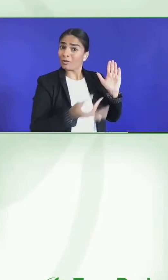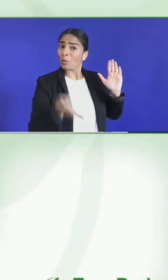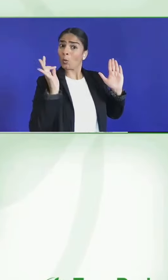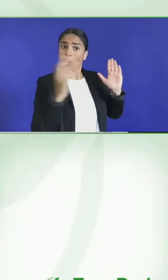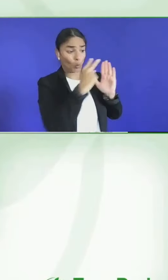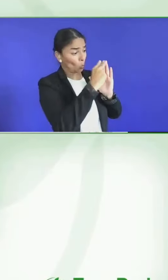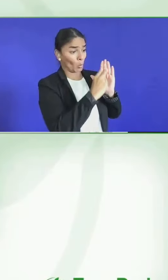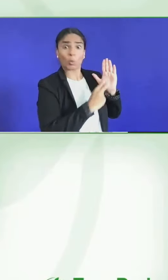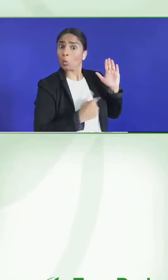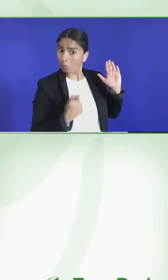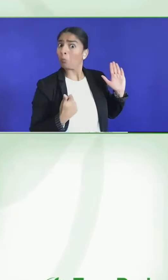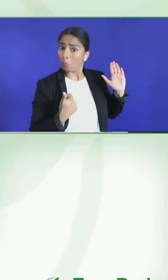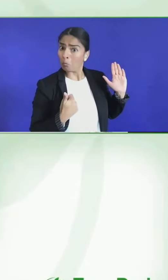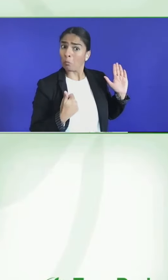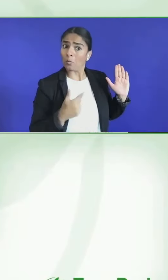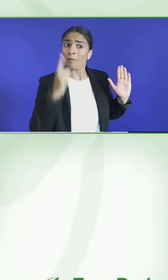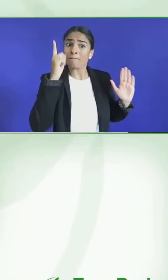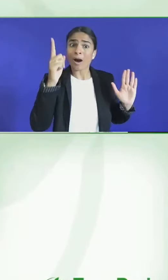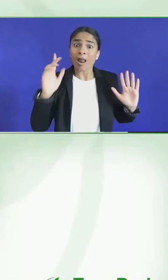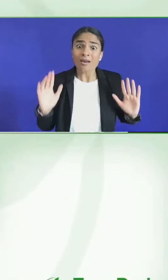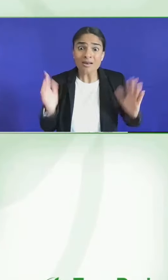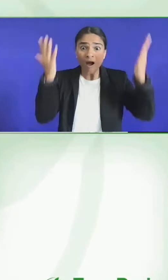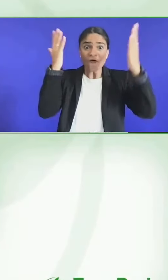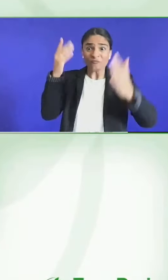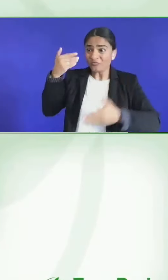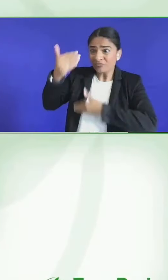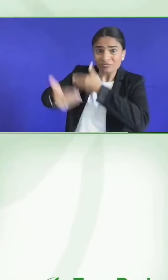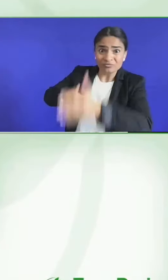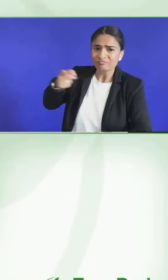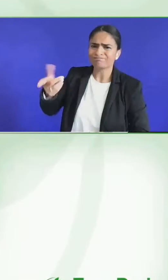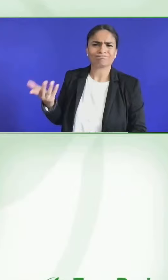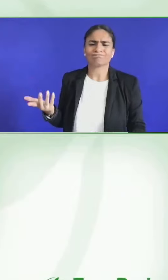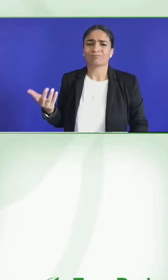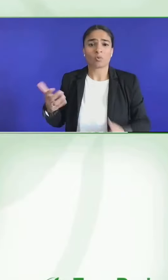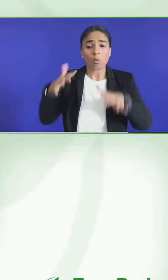most important thing to say about that I think. Thank you very much, Lieve.